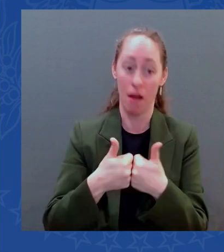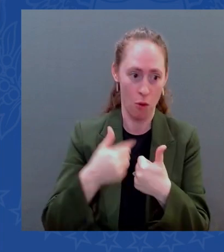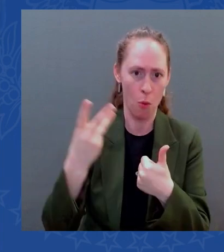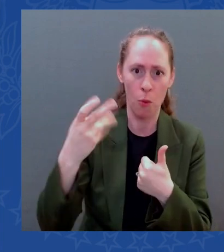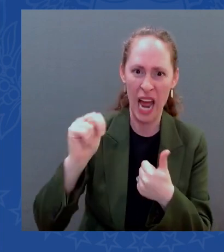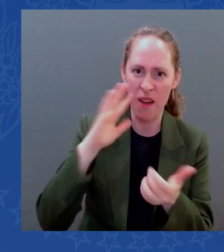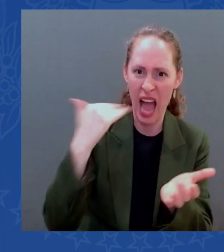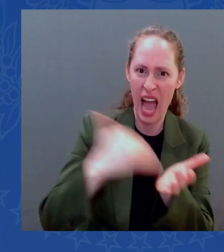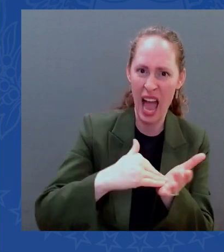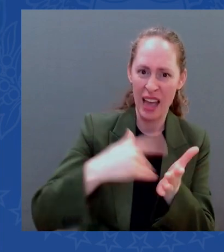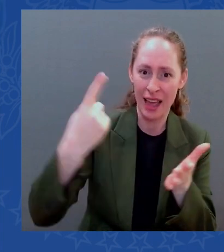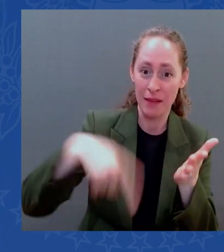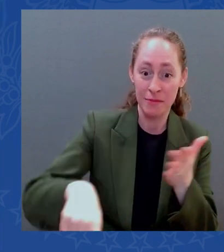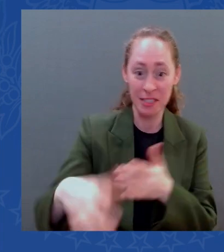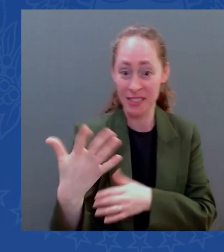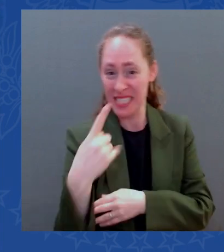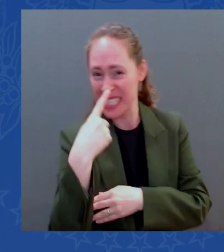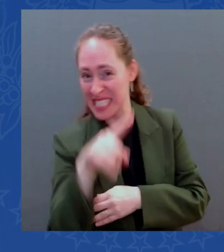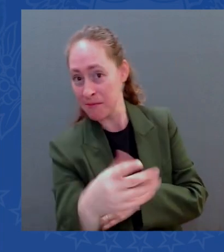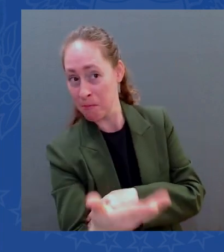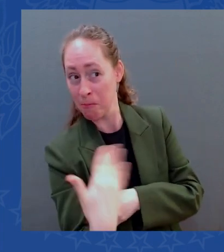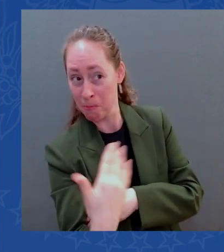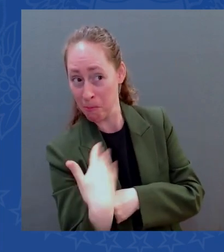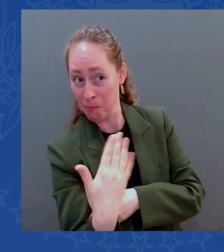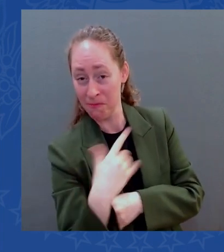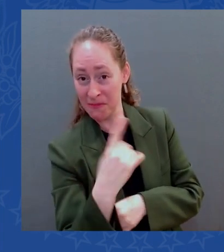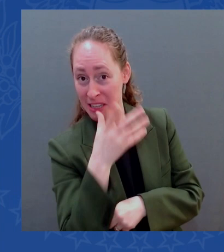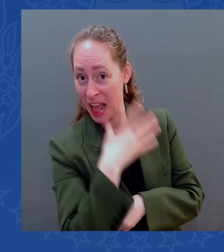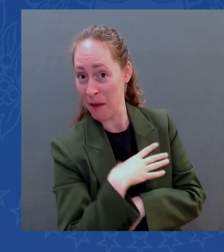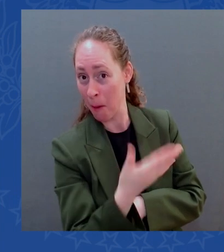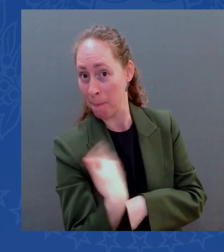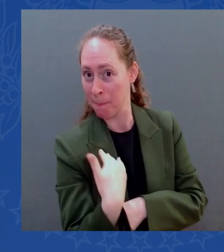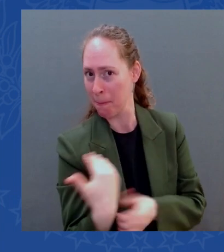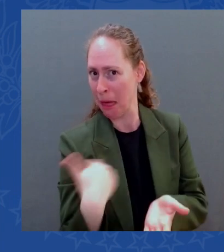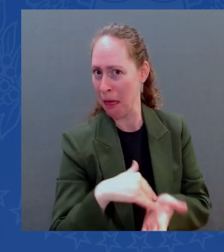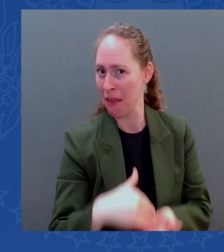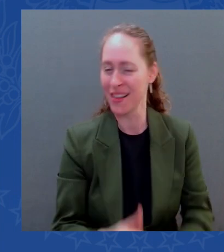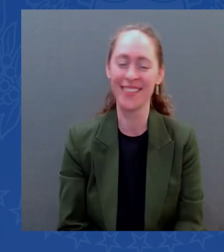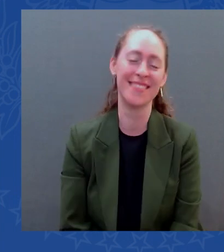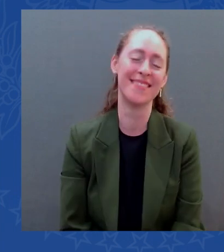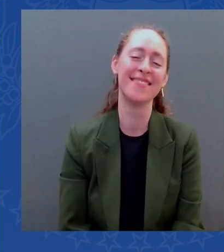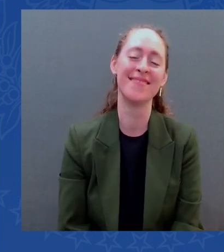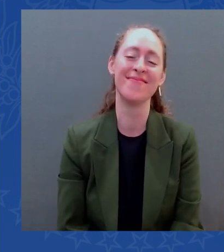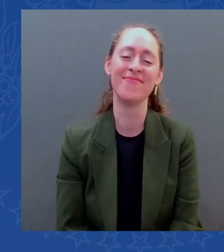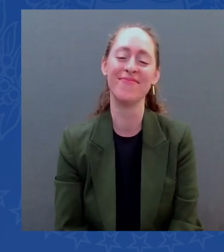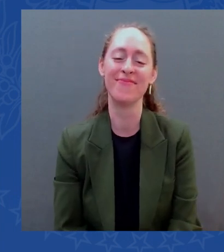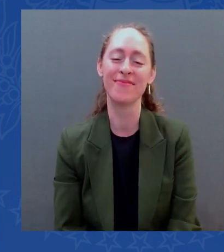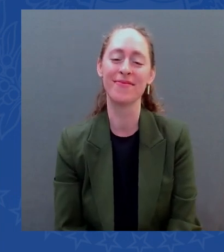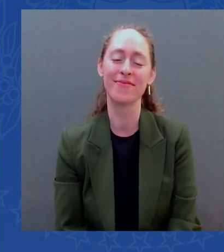So after the three championships, the first one of which was about 18 years ago, we're extremely excited to finally make our first